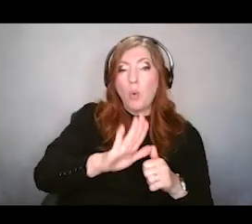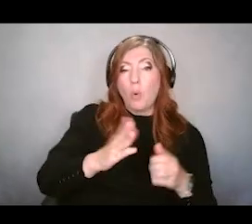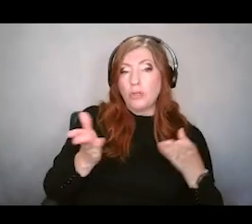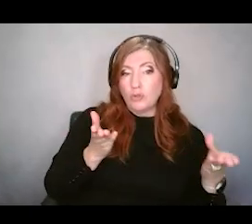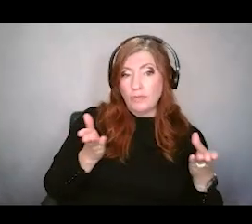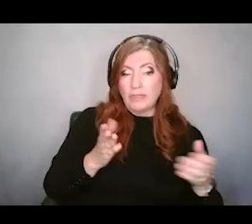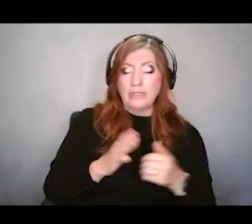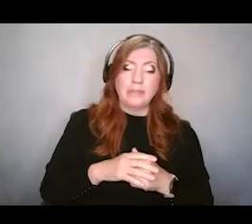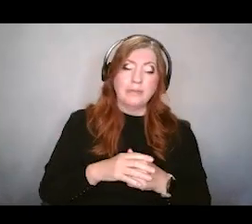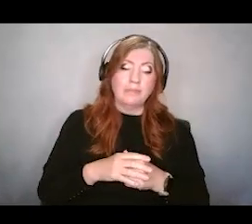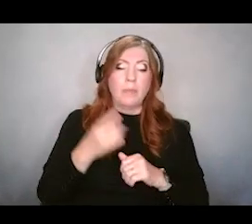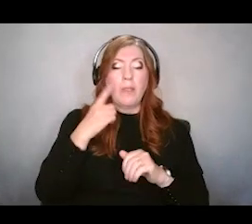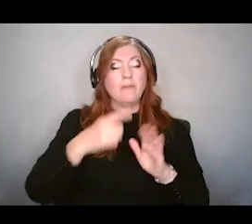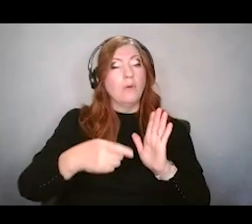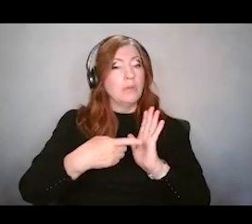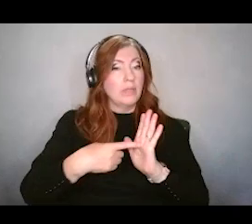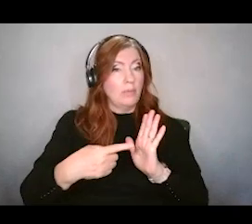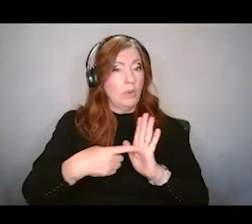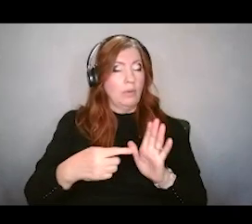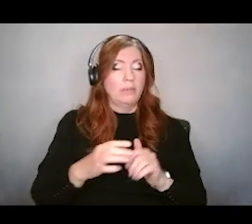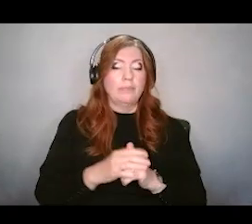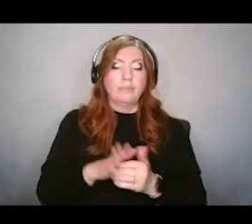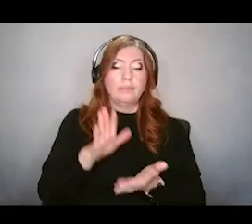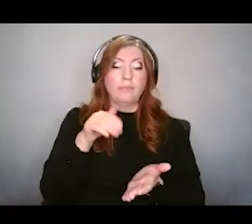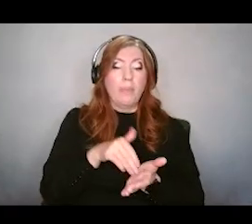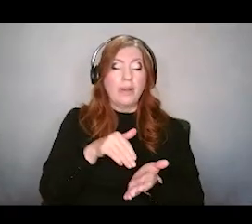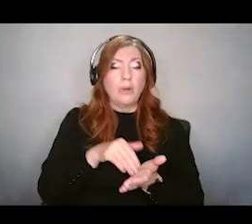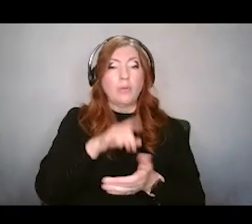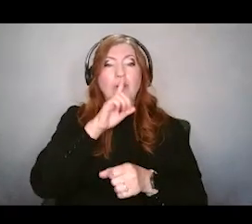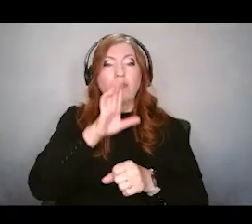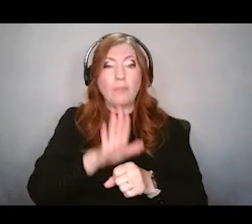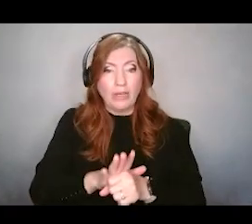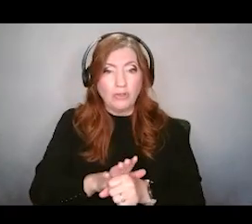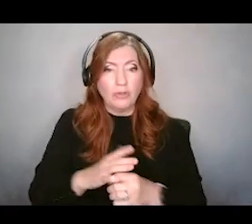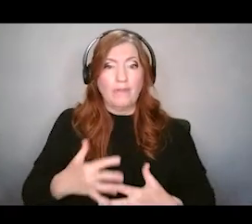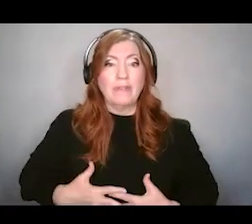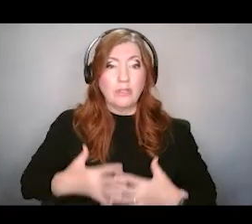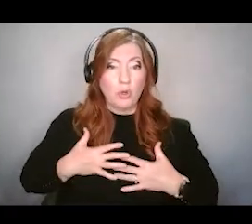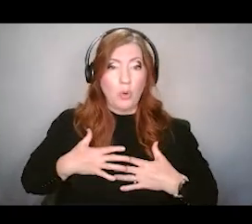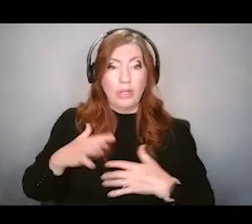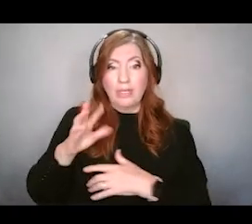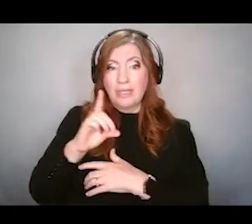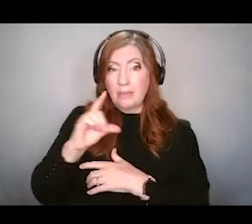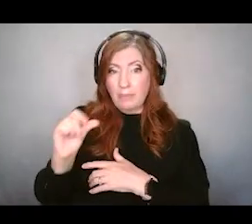For example, medical confirmation of a physical disability might inform